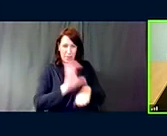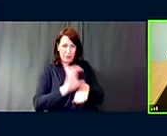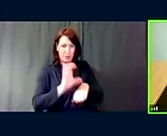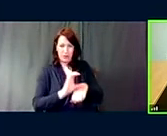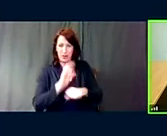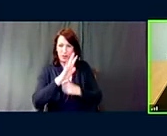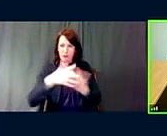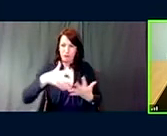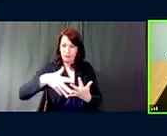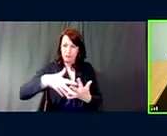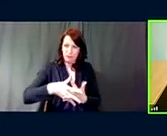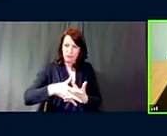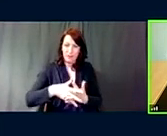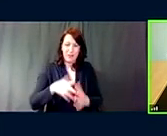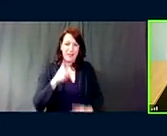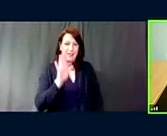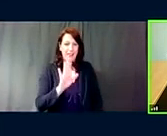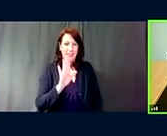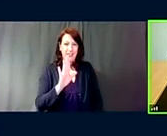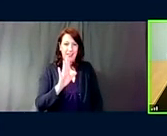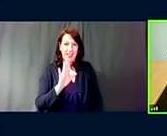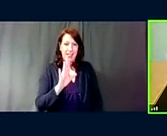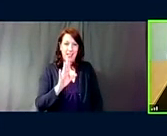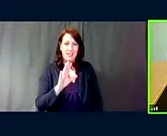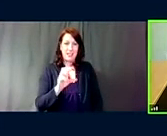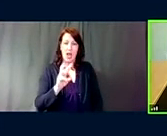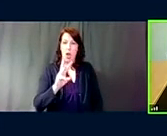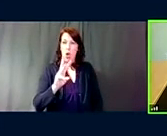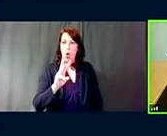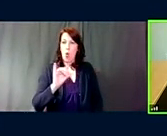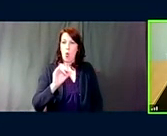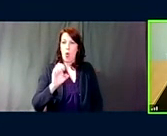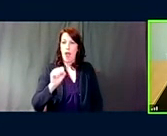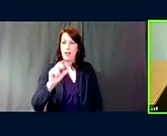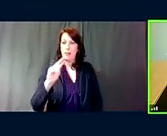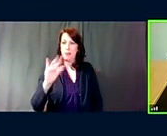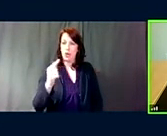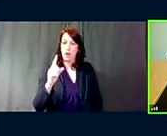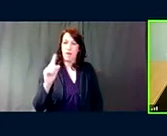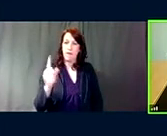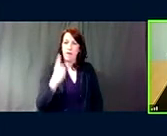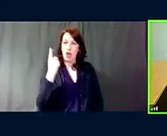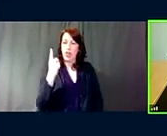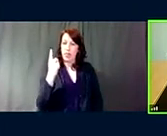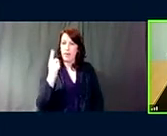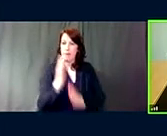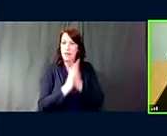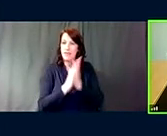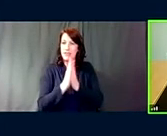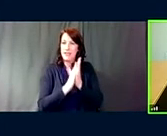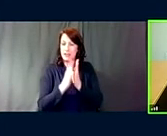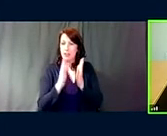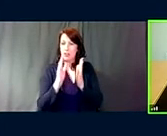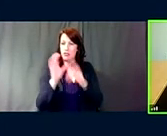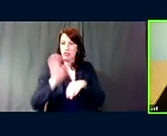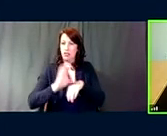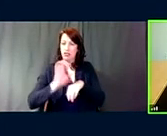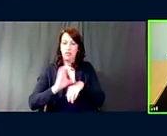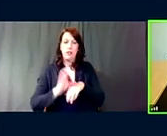THIS CHURCH IS NOT GOING ANYWHERE. IT'S THE WEISSBERG FIRST METHODIST CHURCH, IT WILL BE